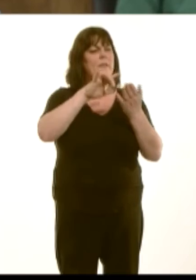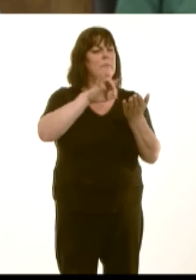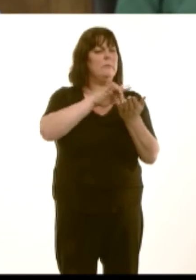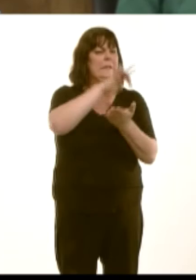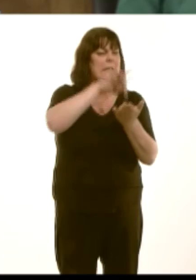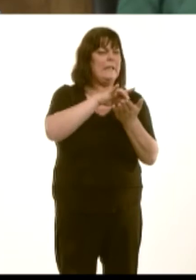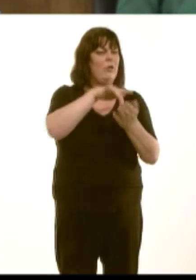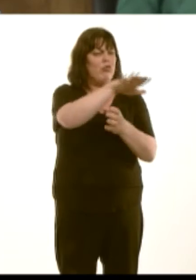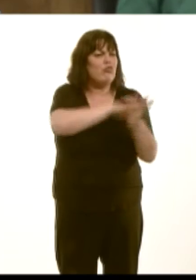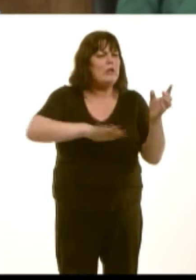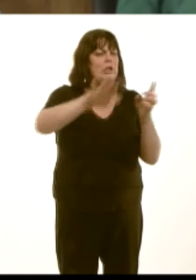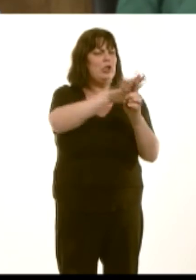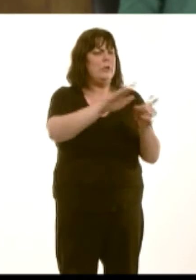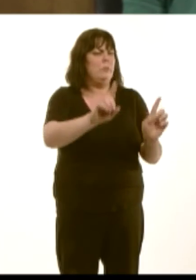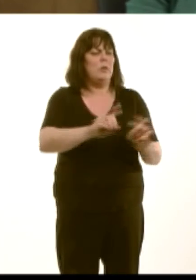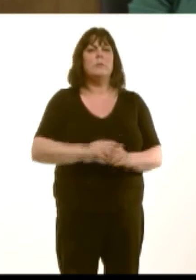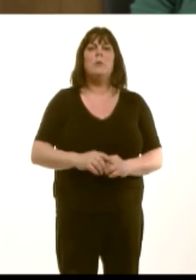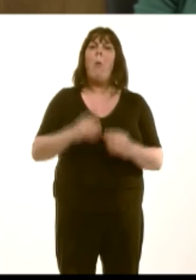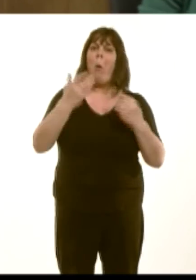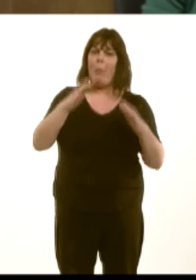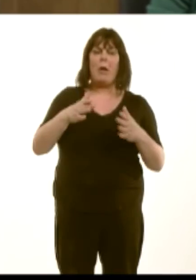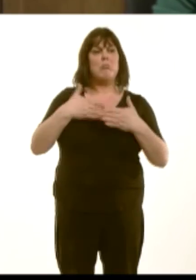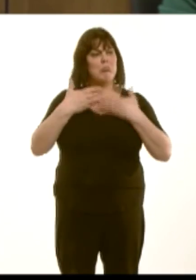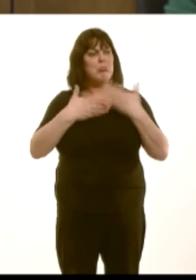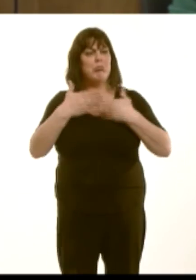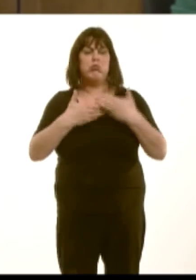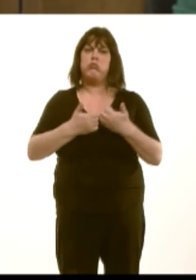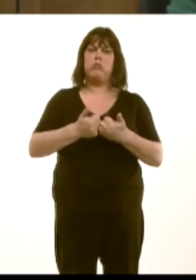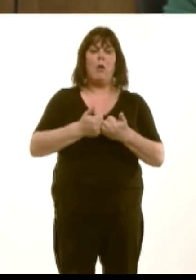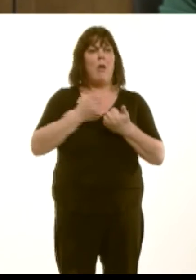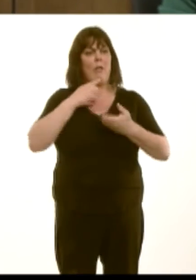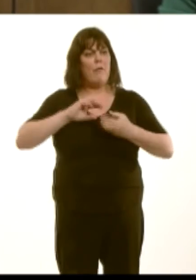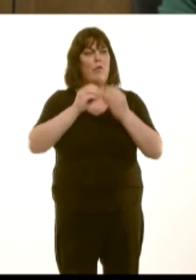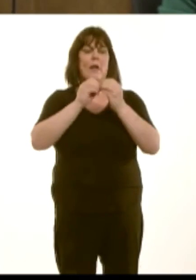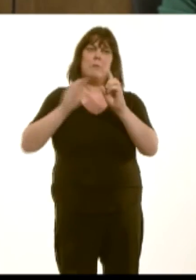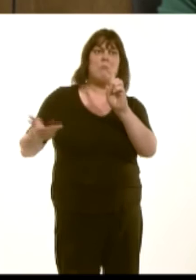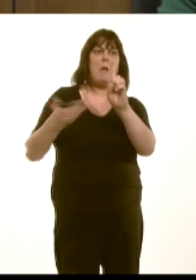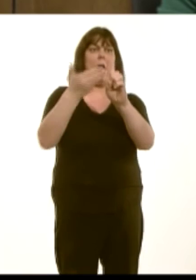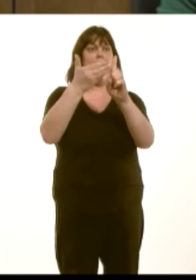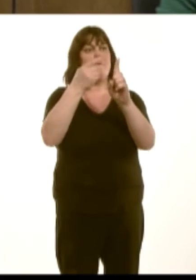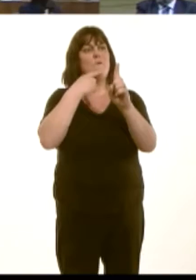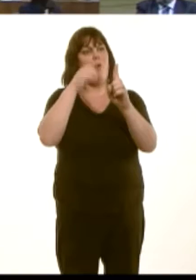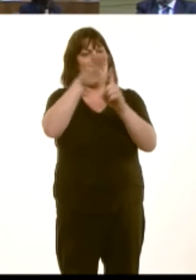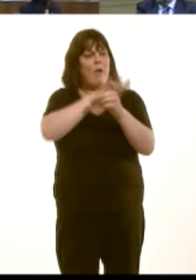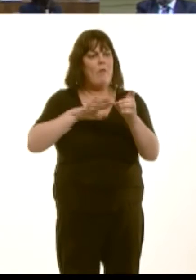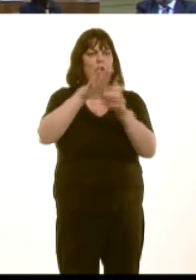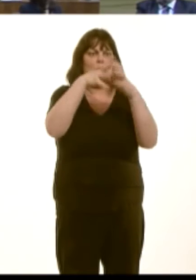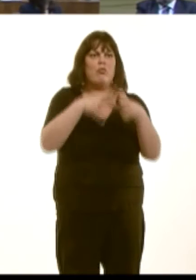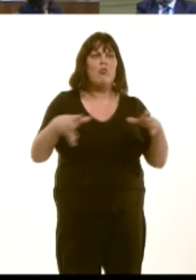with the city region and they published their vision for the growth of the region earlier this month. Eluned Parrott: Thank you, First Minister.